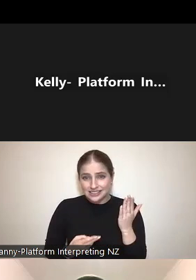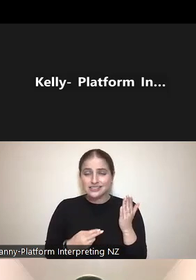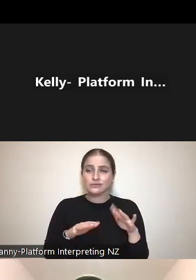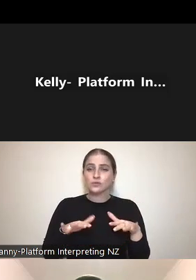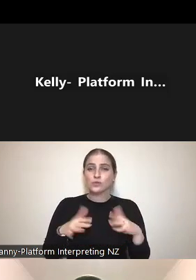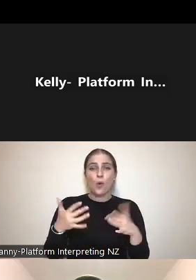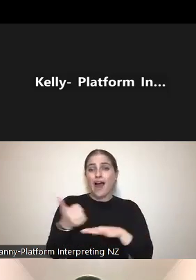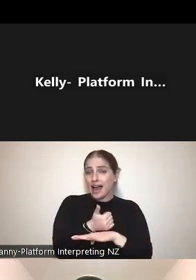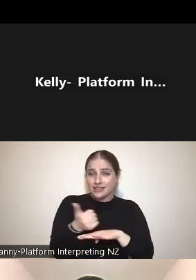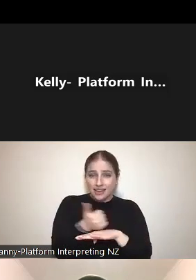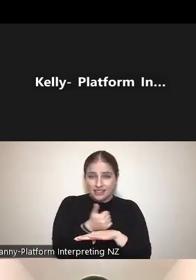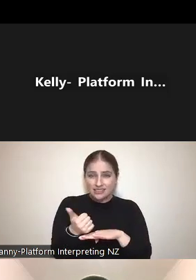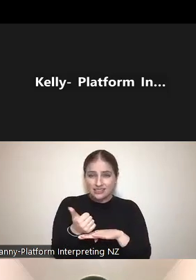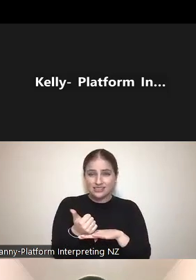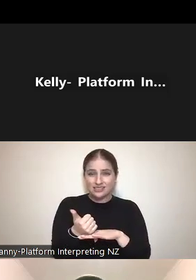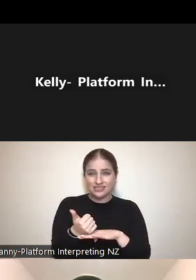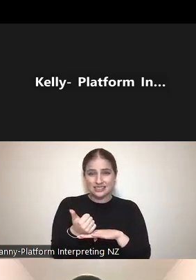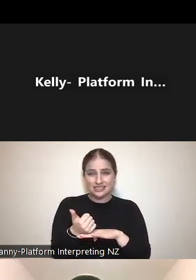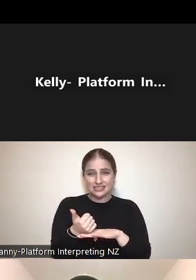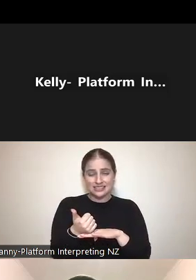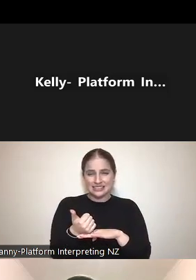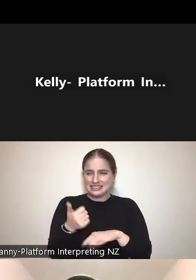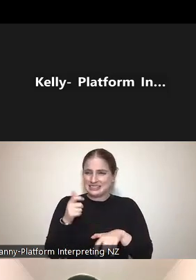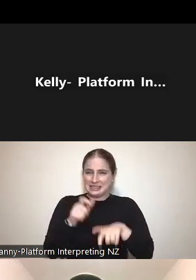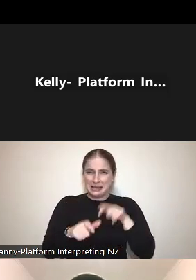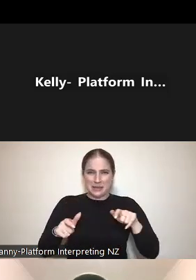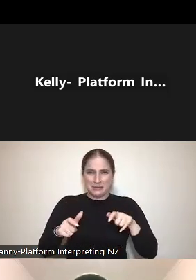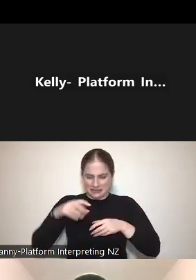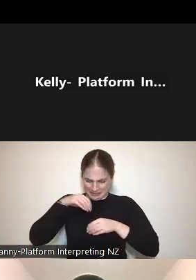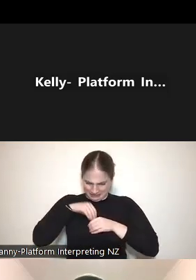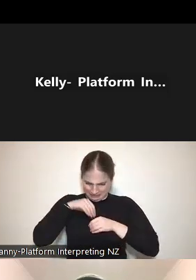people are really good at the push-through mentality, particularly in the art sector anyway,